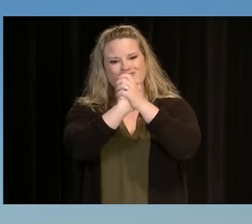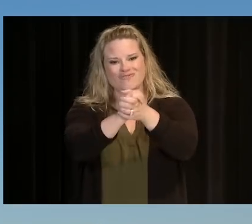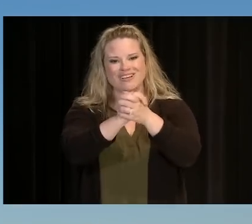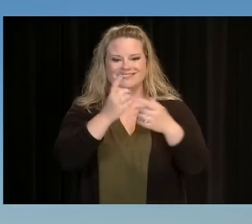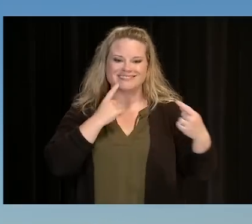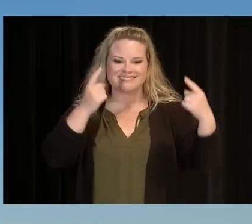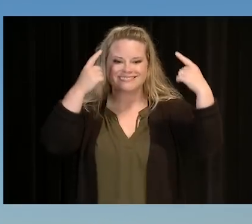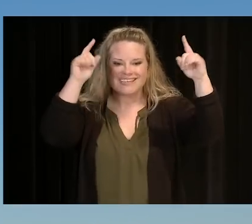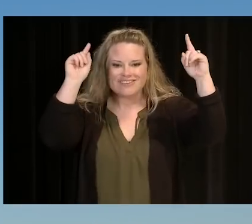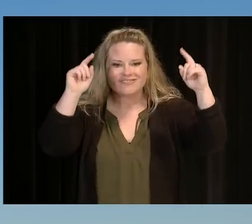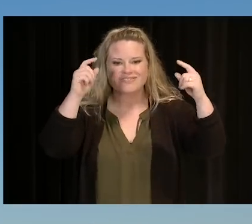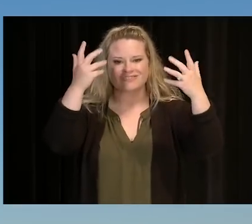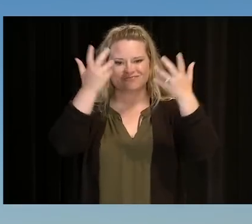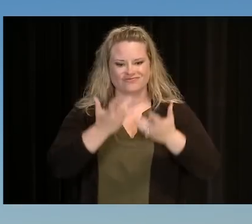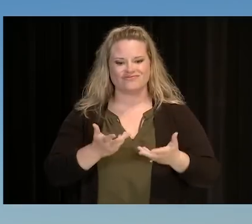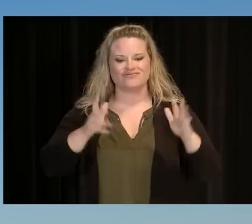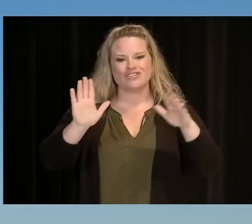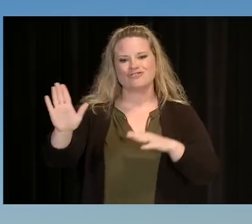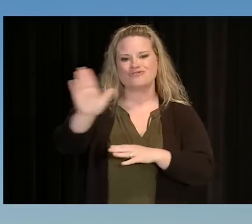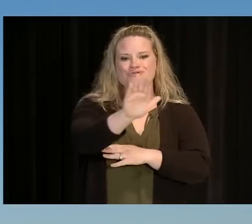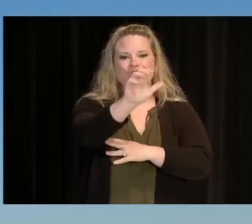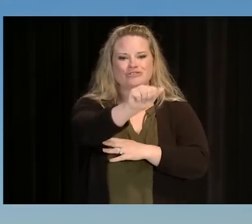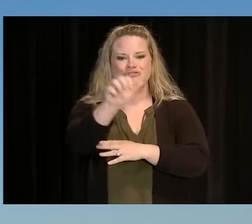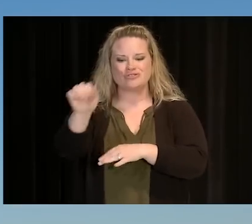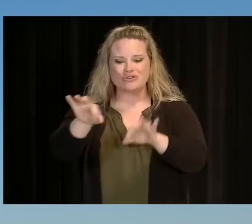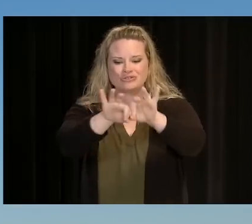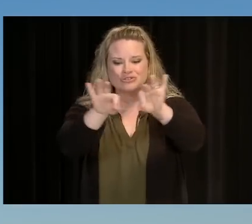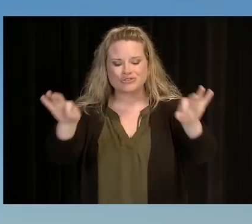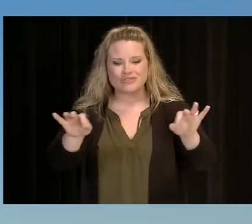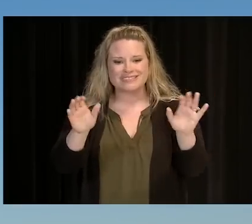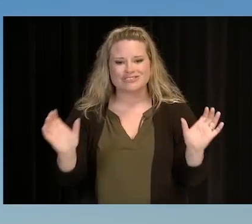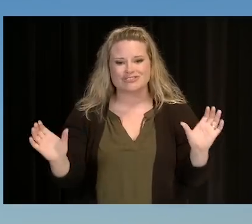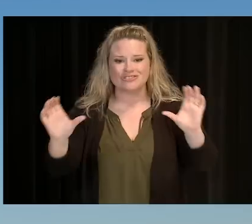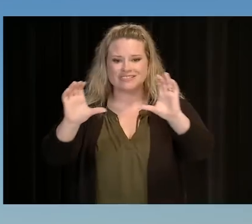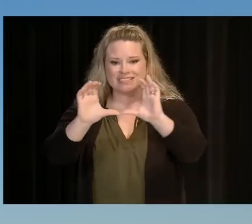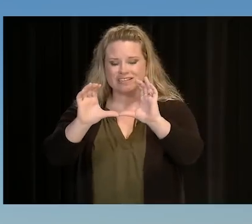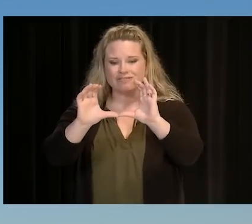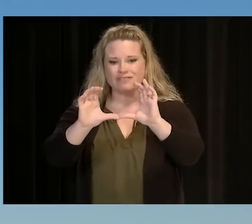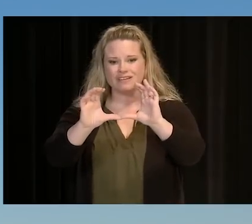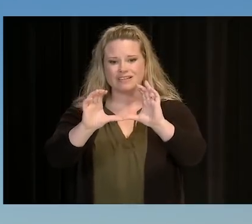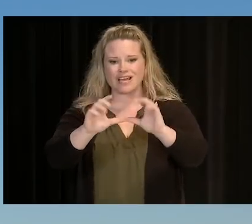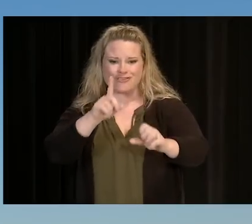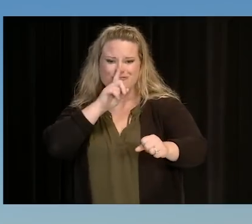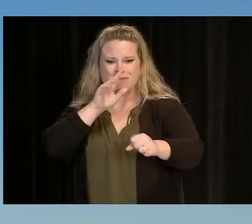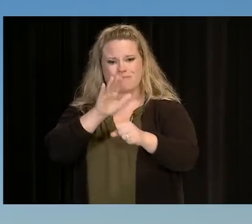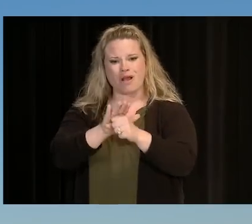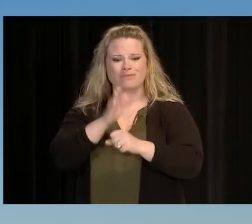ON SUCCESSFULLY COMPLETING YOUR ASSOCIATE DEGREES AND CERTIFICATES, AND TO THE PROMISE